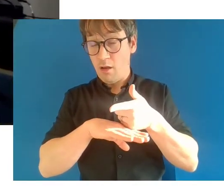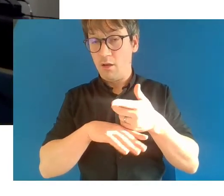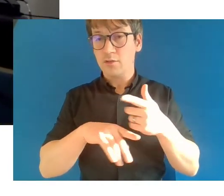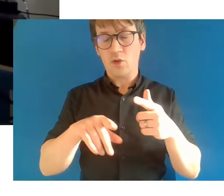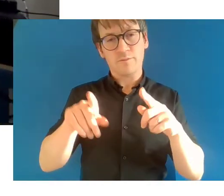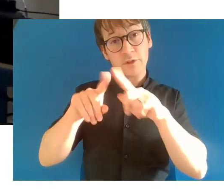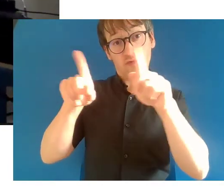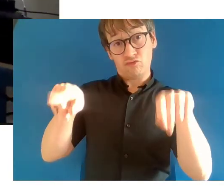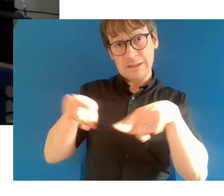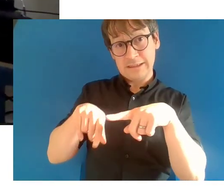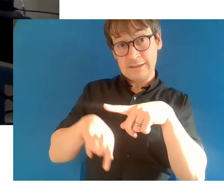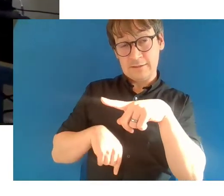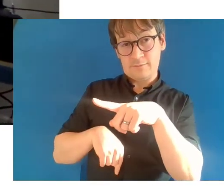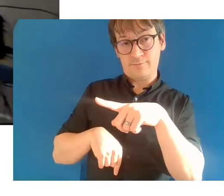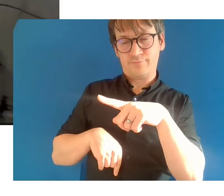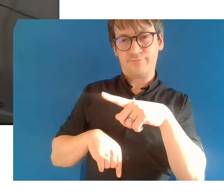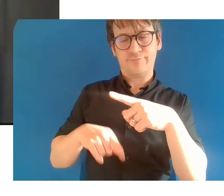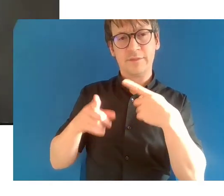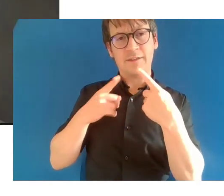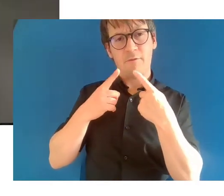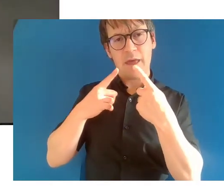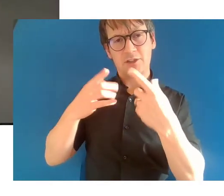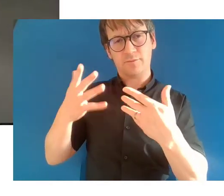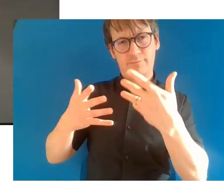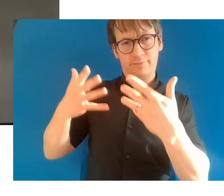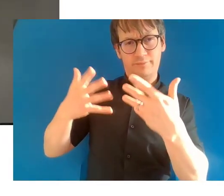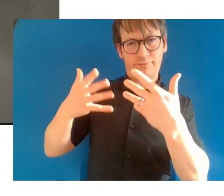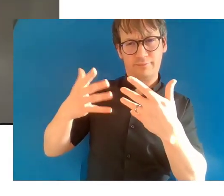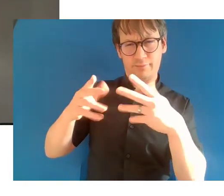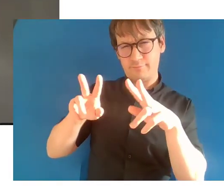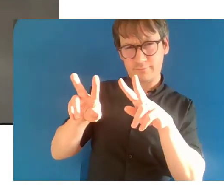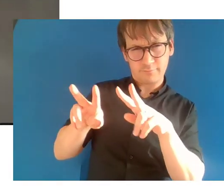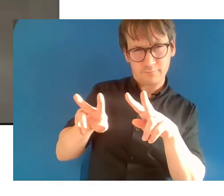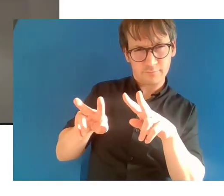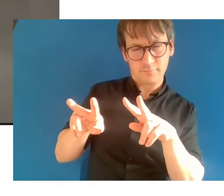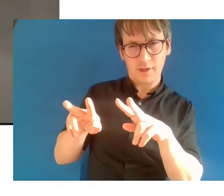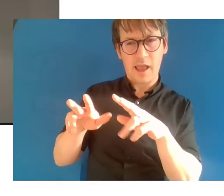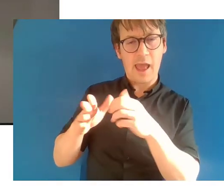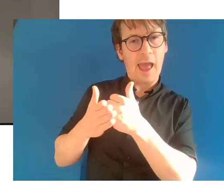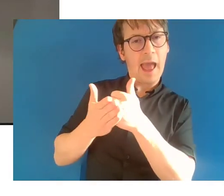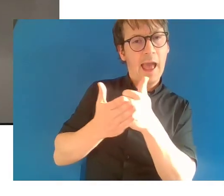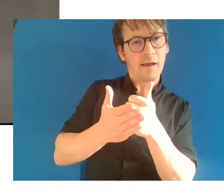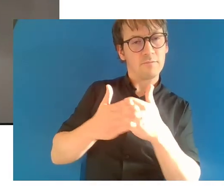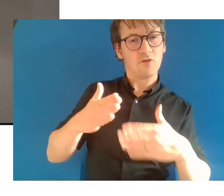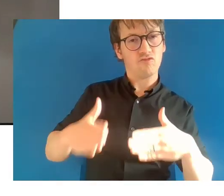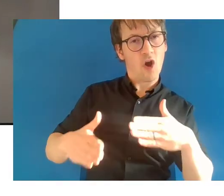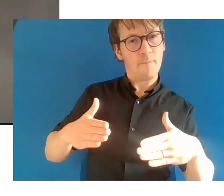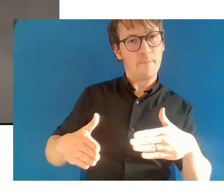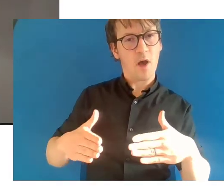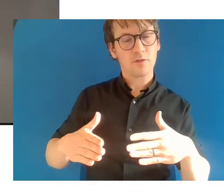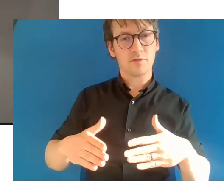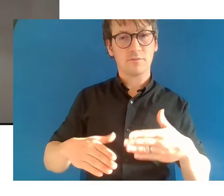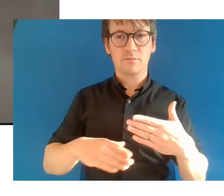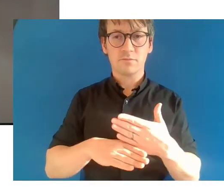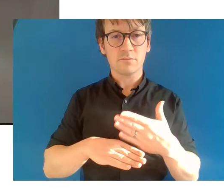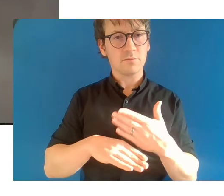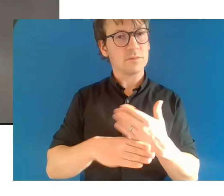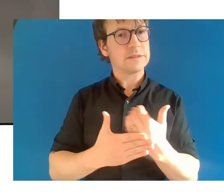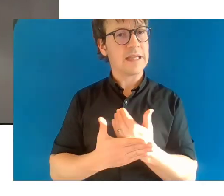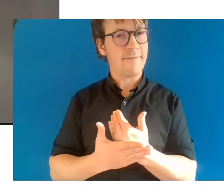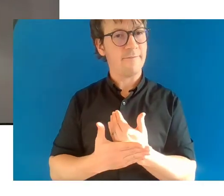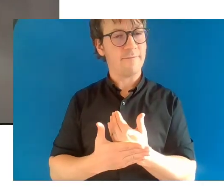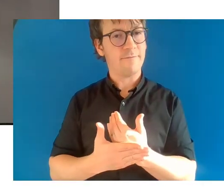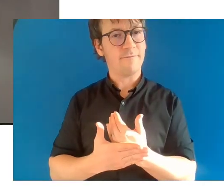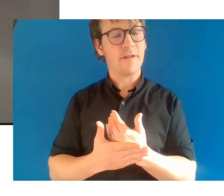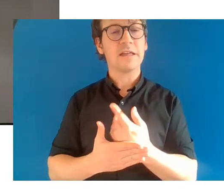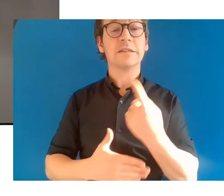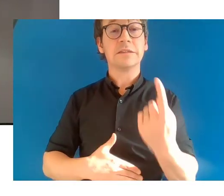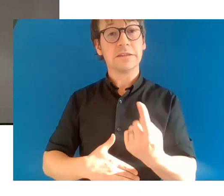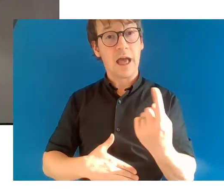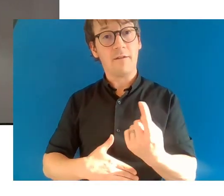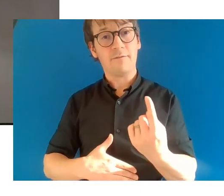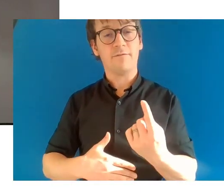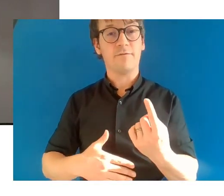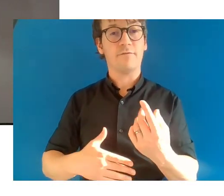screen here - to be able to help the robot operate safely and autonomously in real world